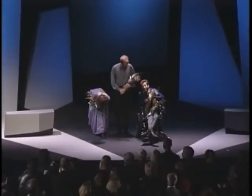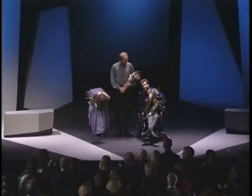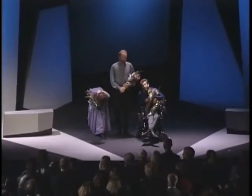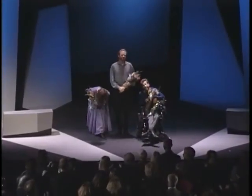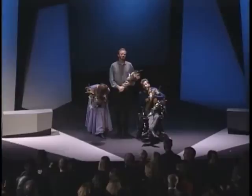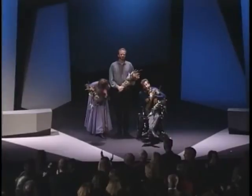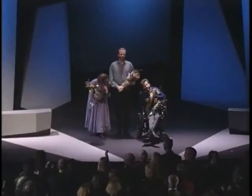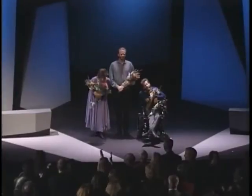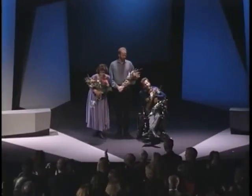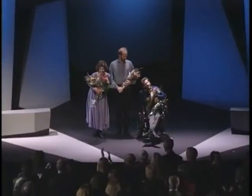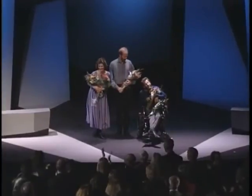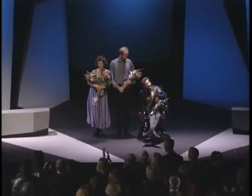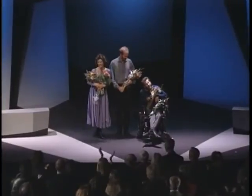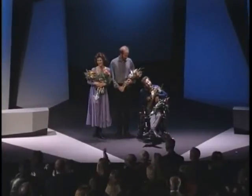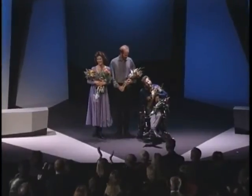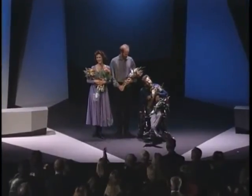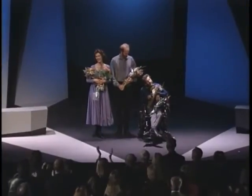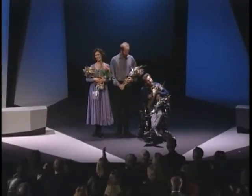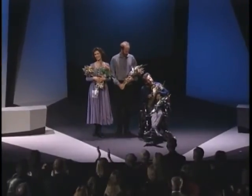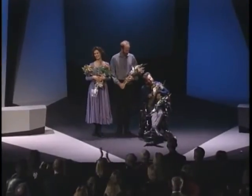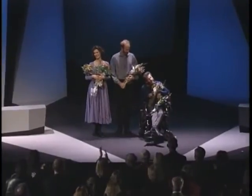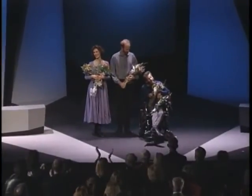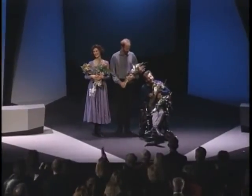what